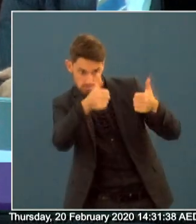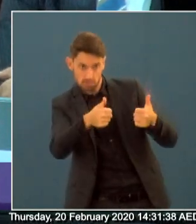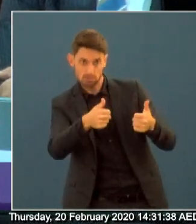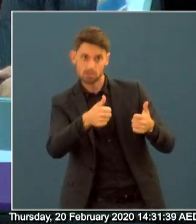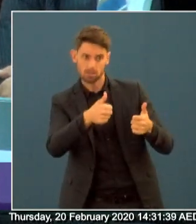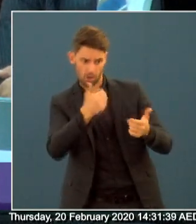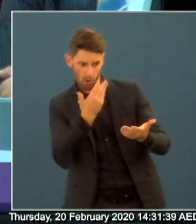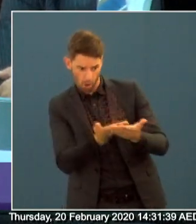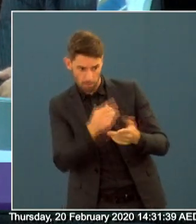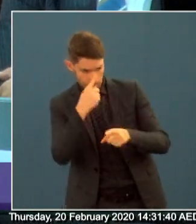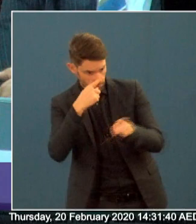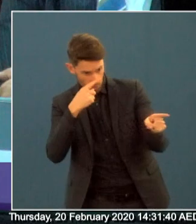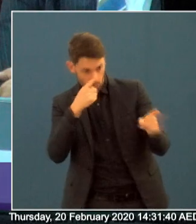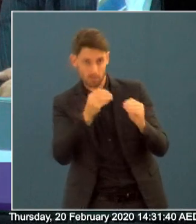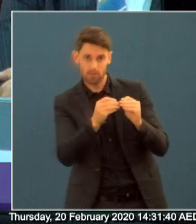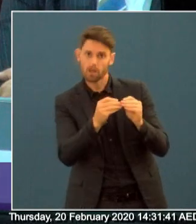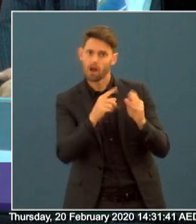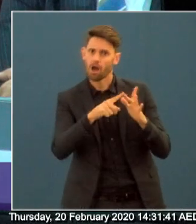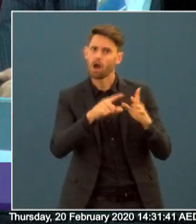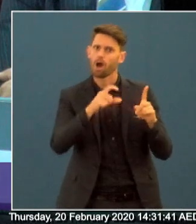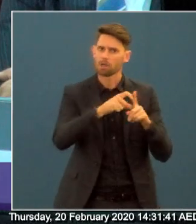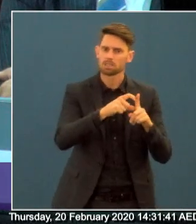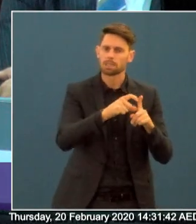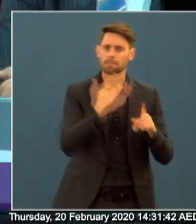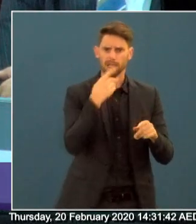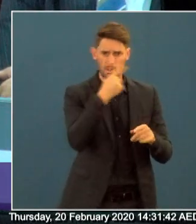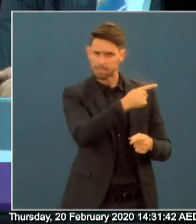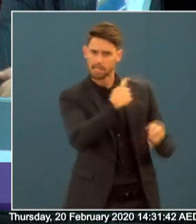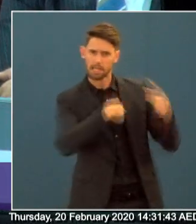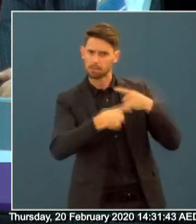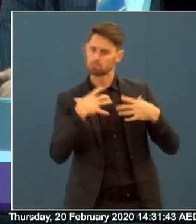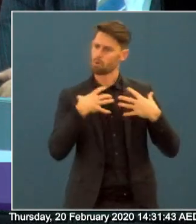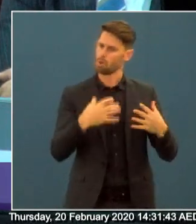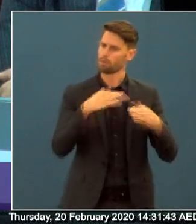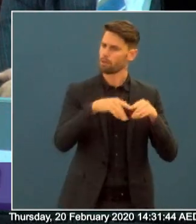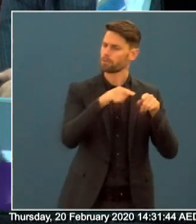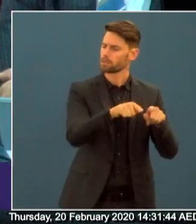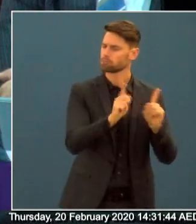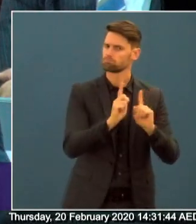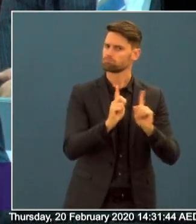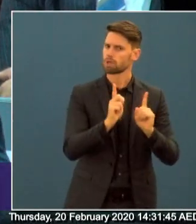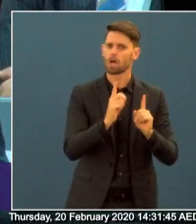with intellectual disability. So what are the outcomes in terms of the modelling — the cost modelling?